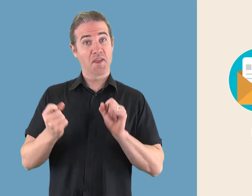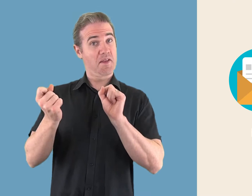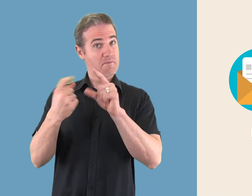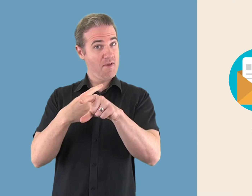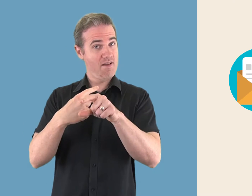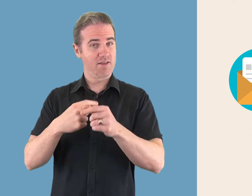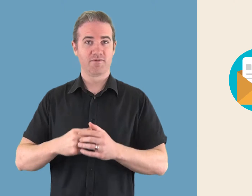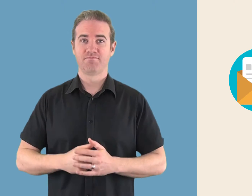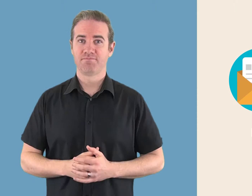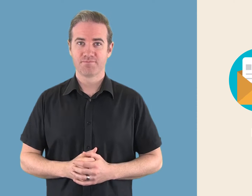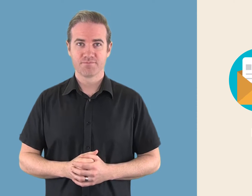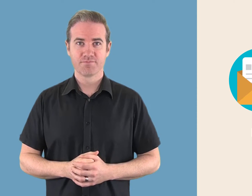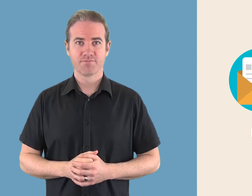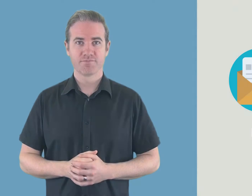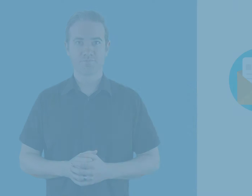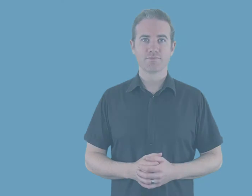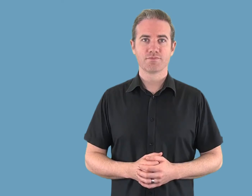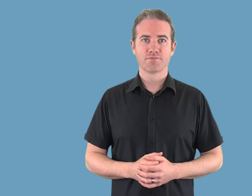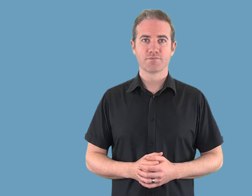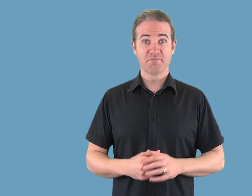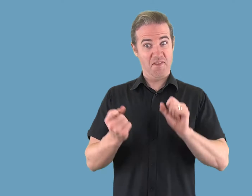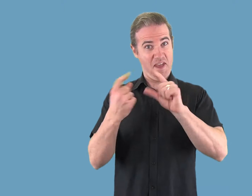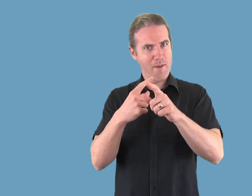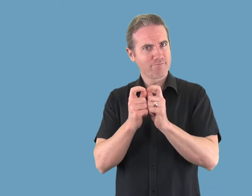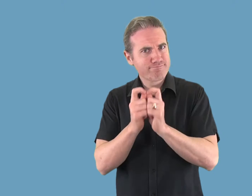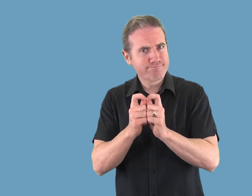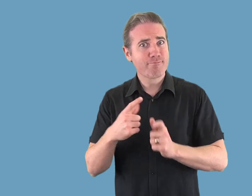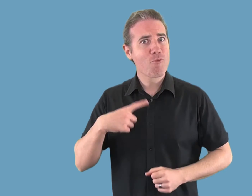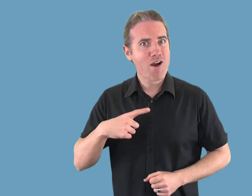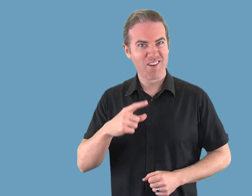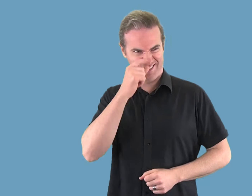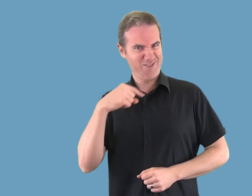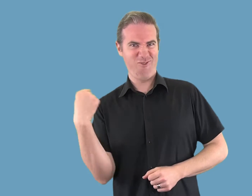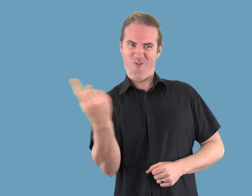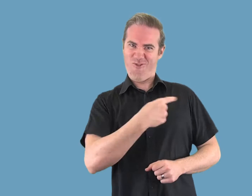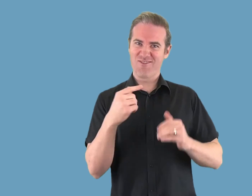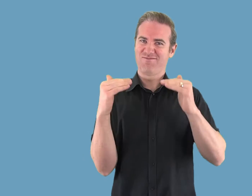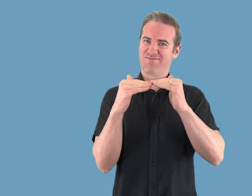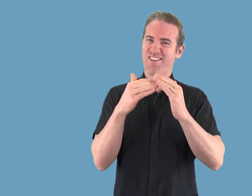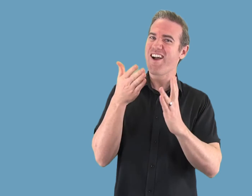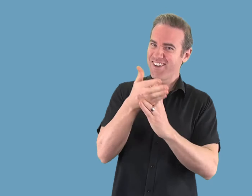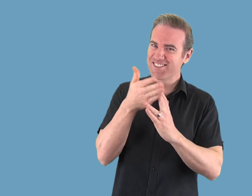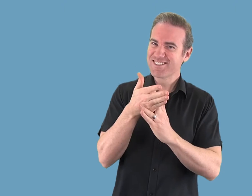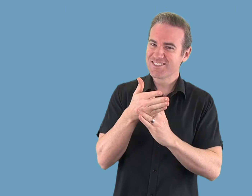1. Email Email is invaluable because it allows everyone